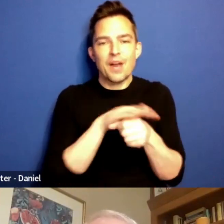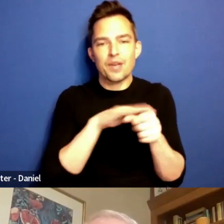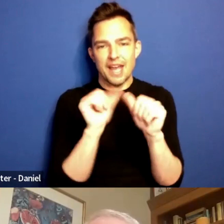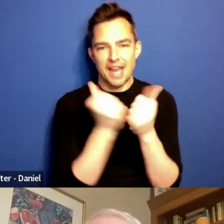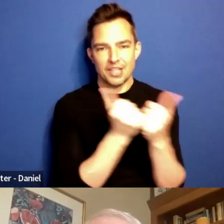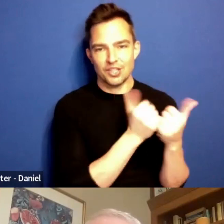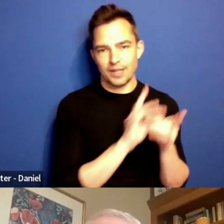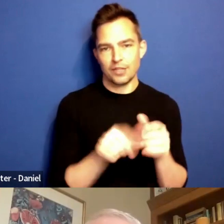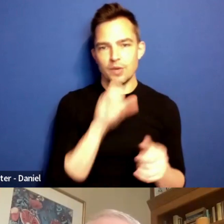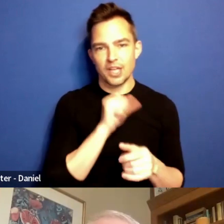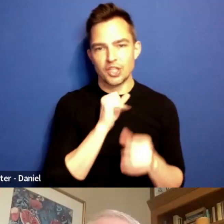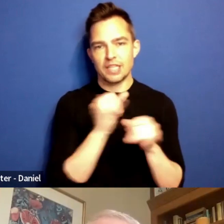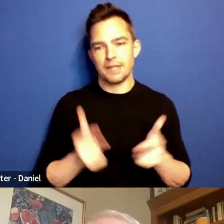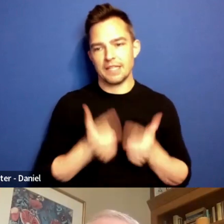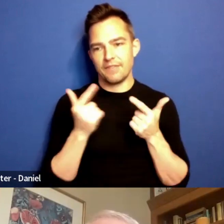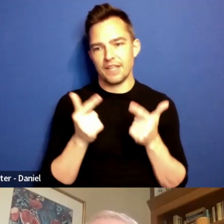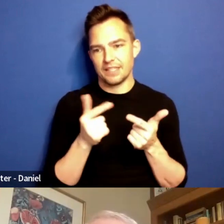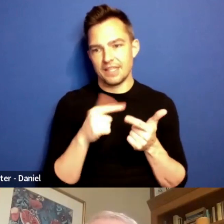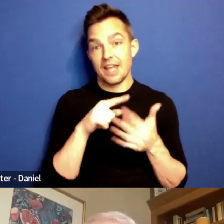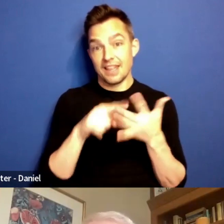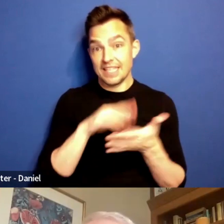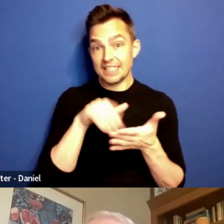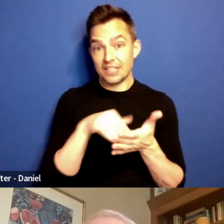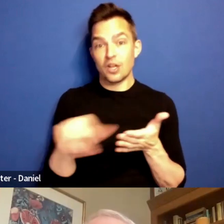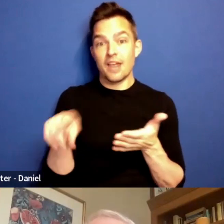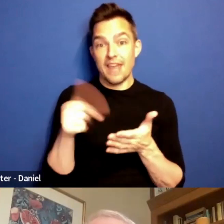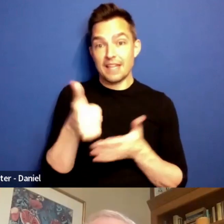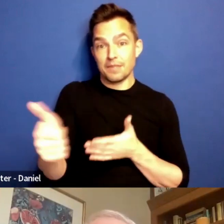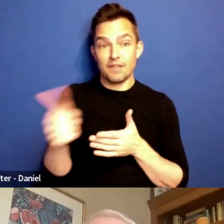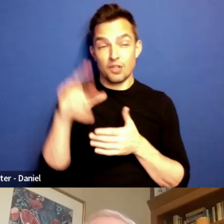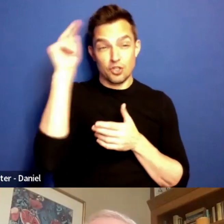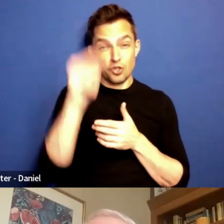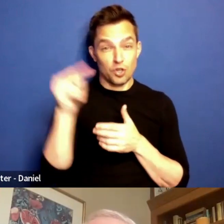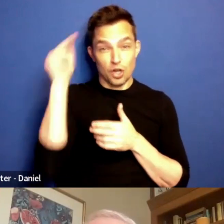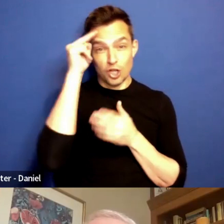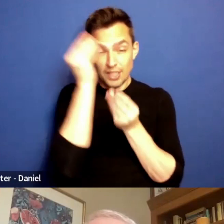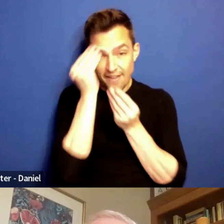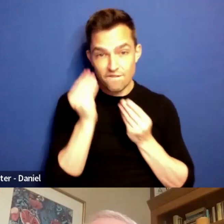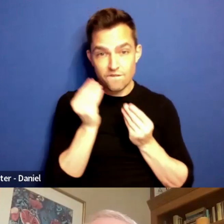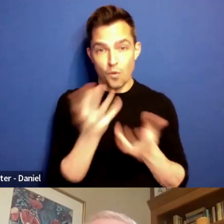Independent Living Centers, are themselves neurologically informed and understand how to